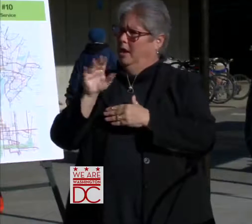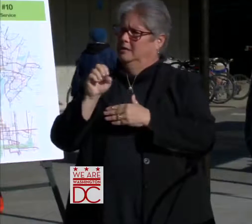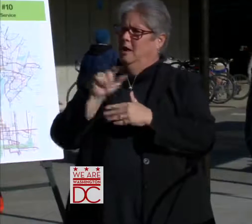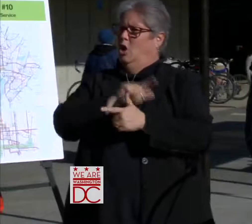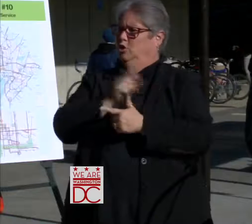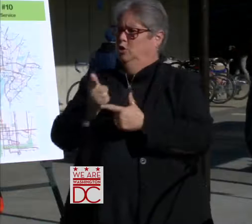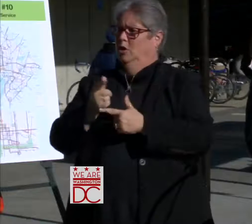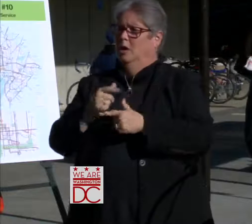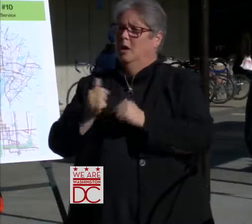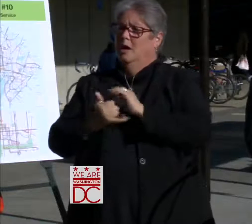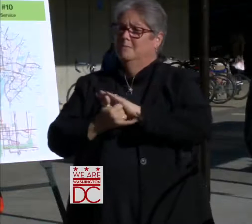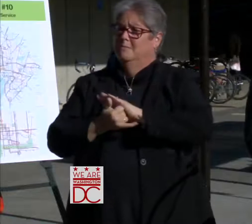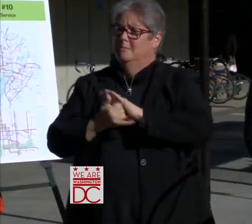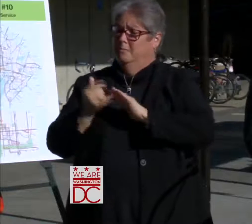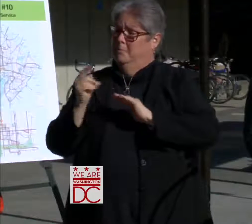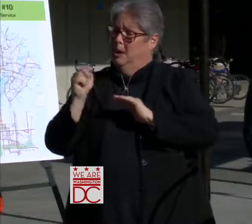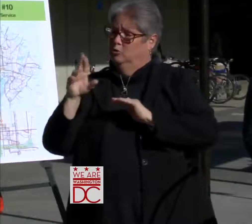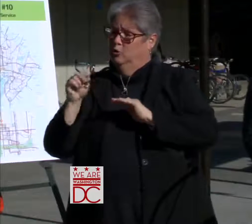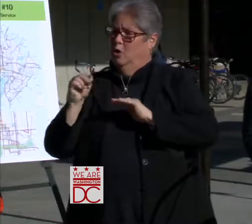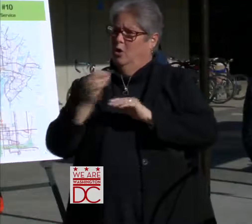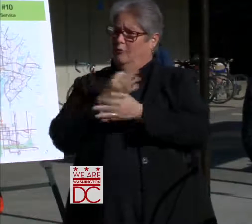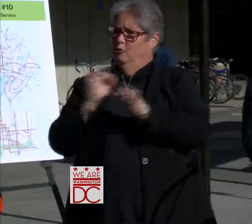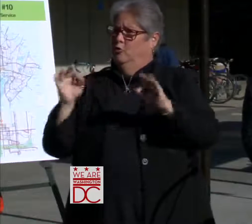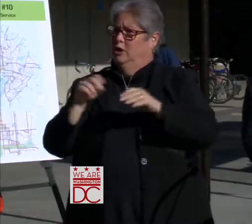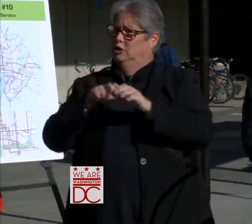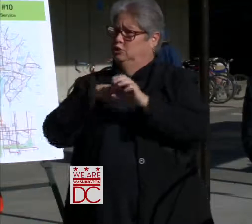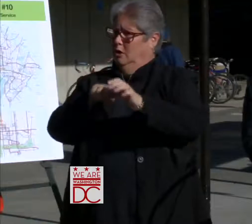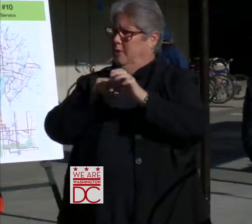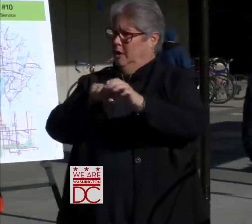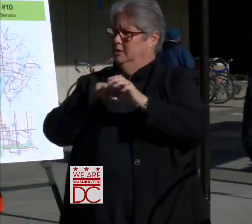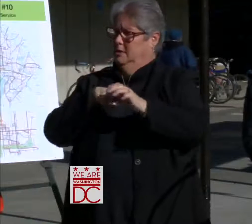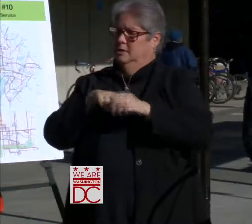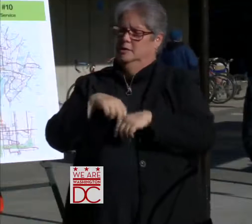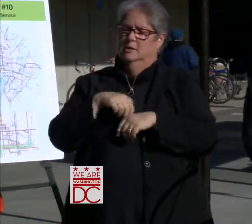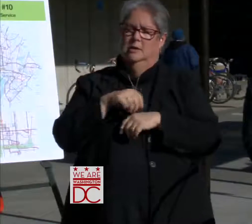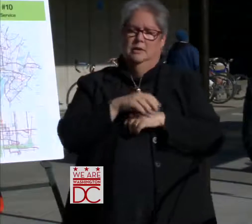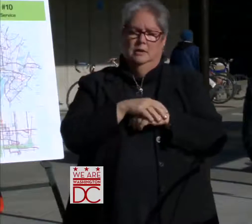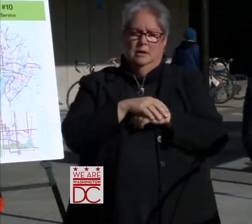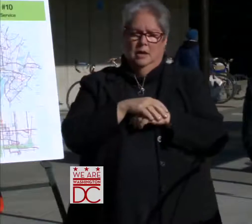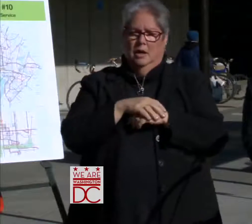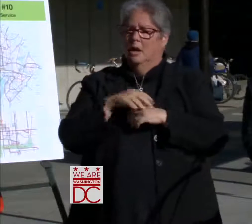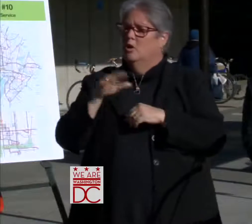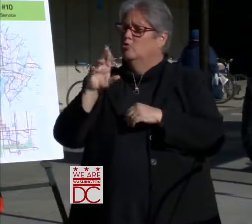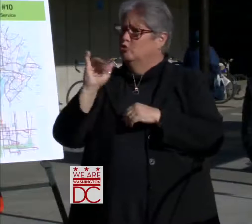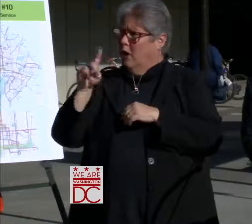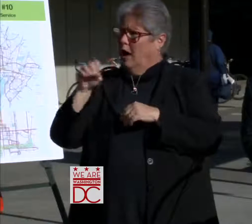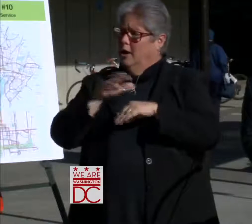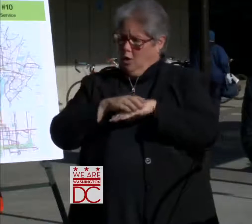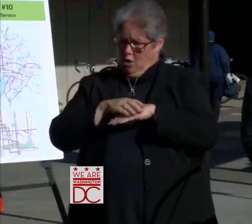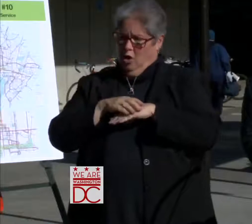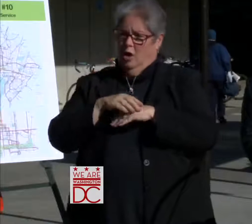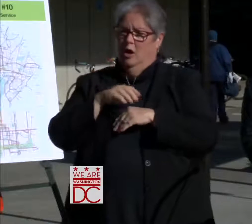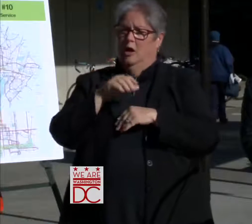METRO WILL RUN FREE SHUTTLE BUSES BETWEEN NOMA AND FORT TOTTEN. RIDE ON WILL RUN FREE SHUTTLE BUSES BETWEEN SILVER SPRING,